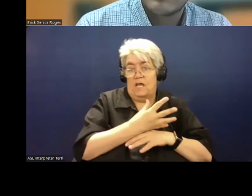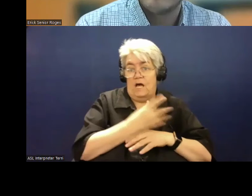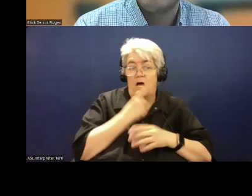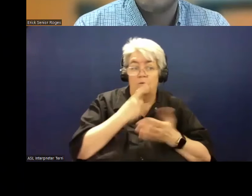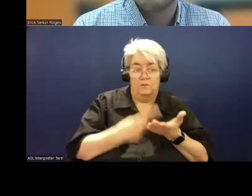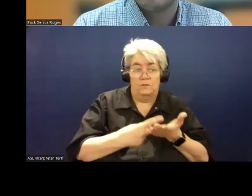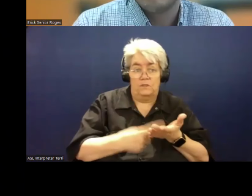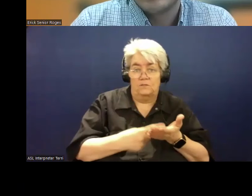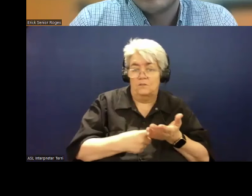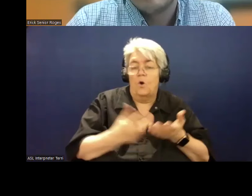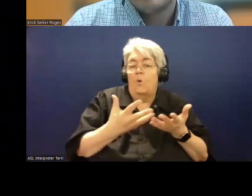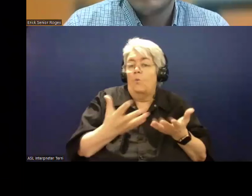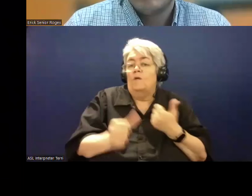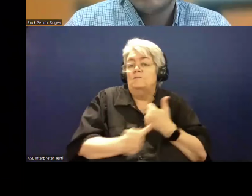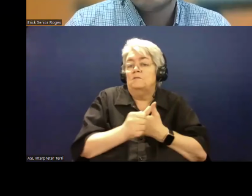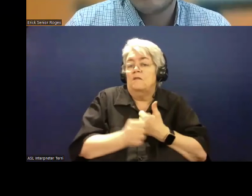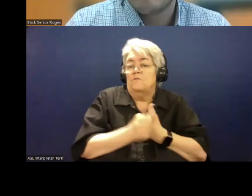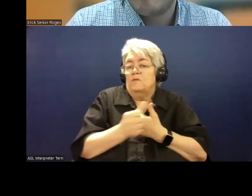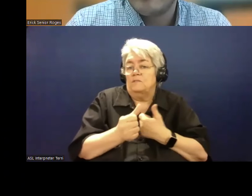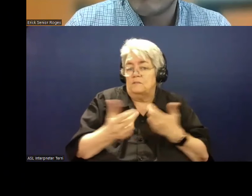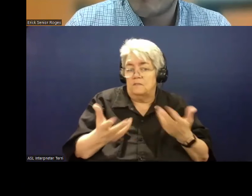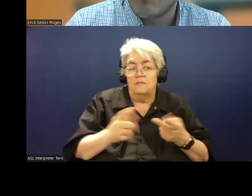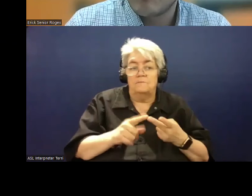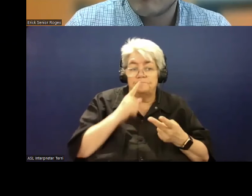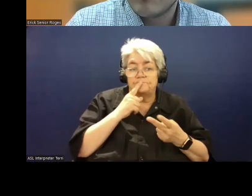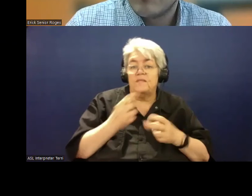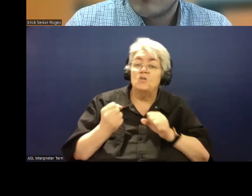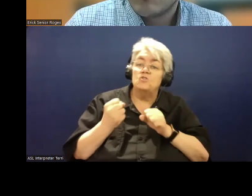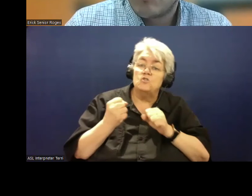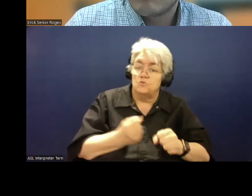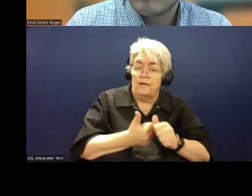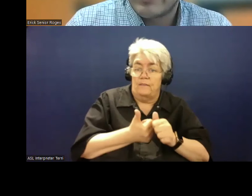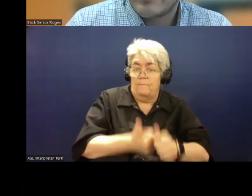MAKE SURE THAT WE TAKE A STRENGTHS BASED APPROACH TO UNDERSTAND